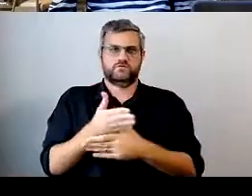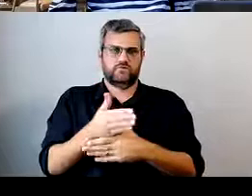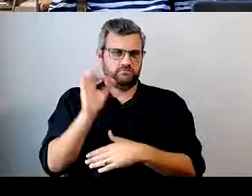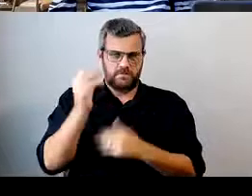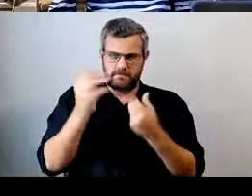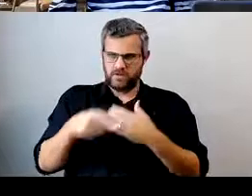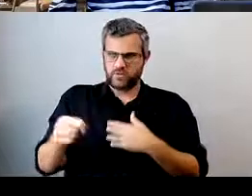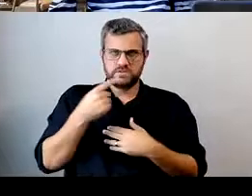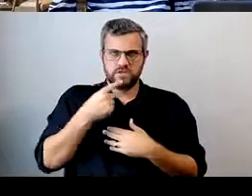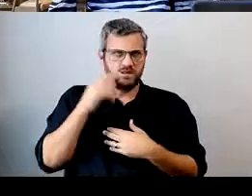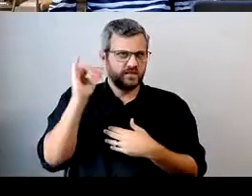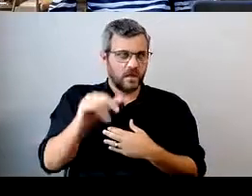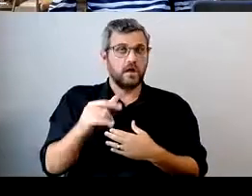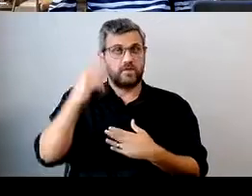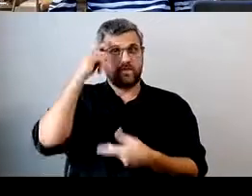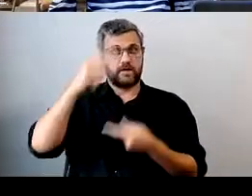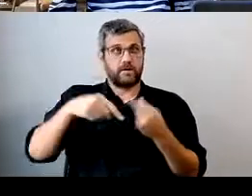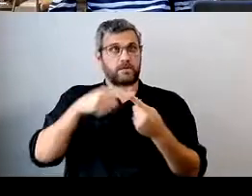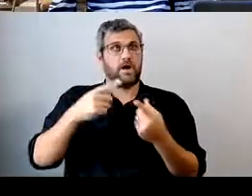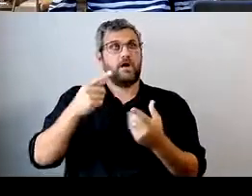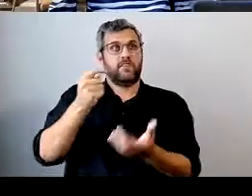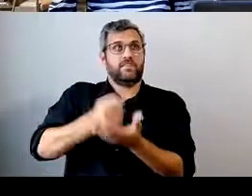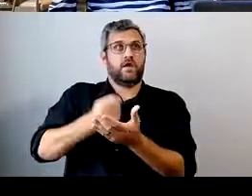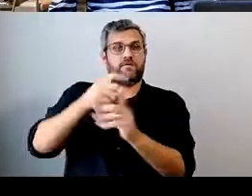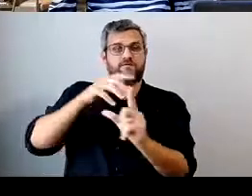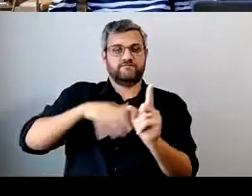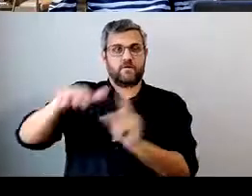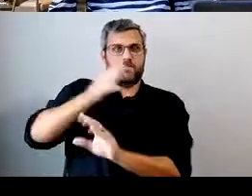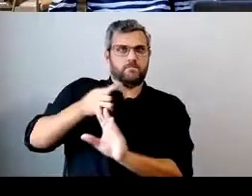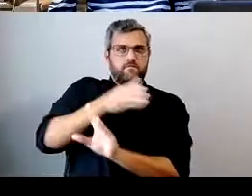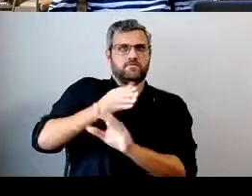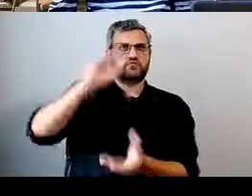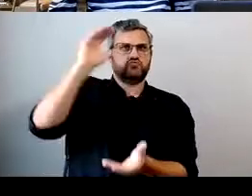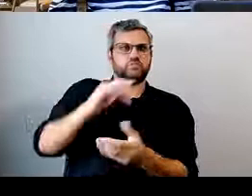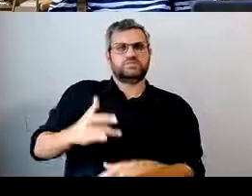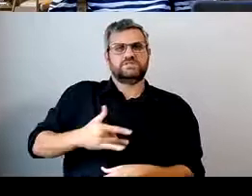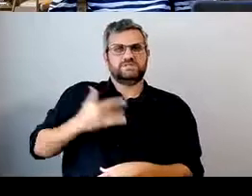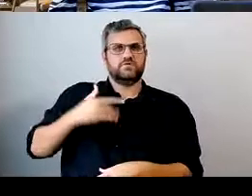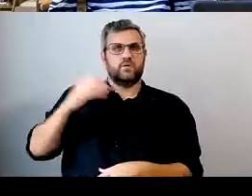thinking about your therapeutic environment ahead of time to reduce sensory overload will support all your clients.